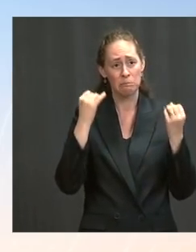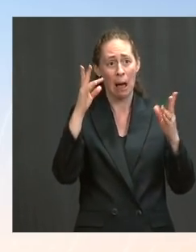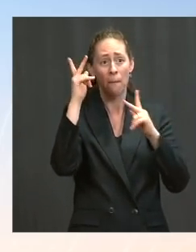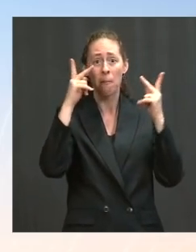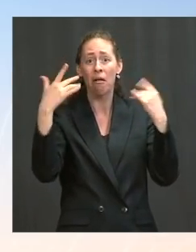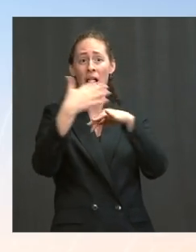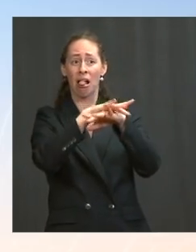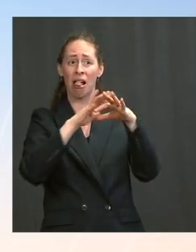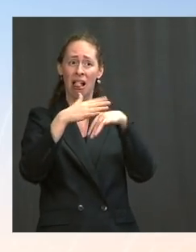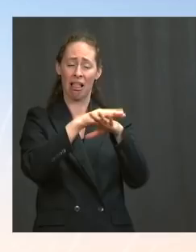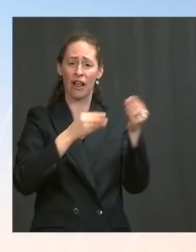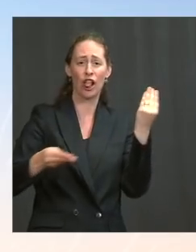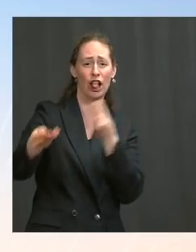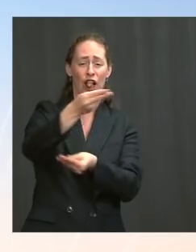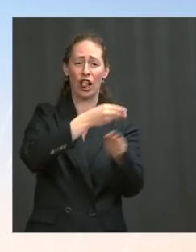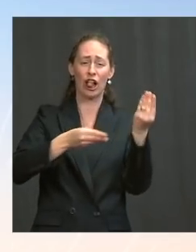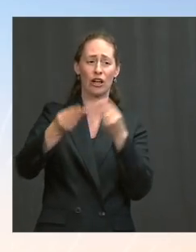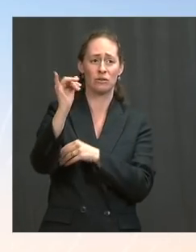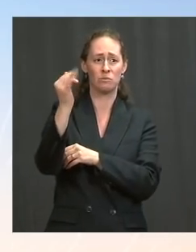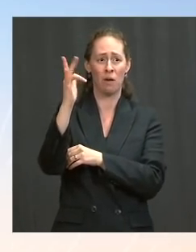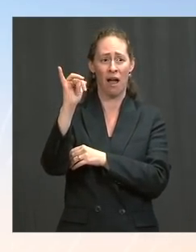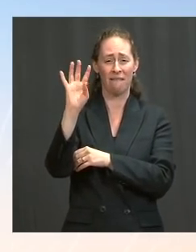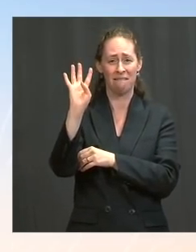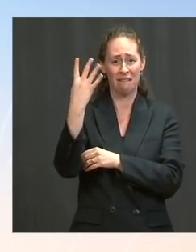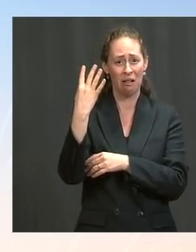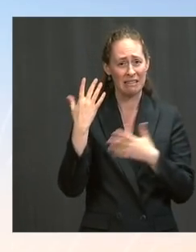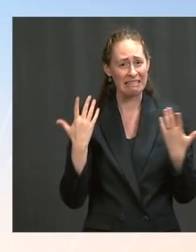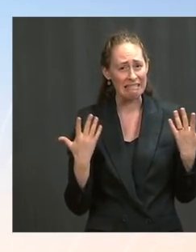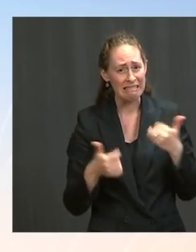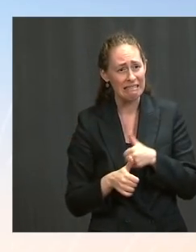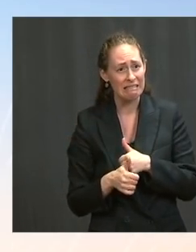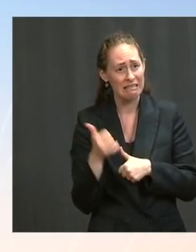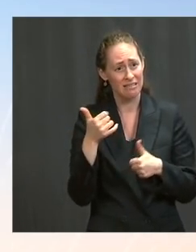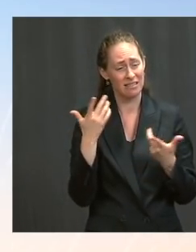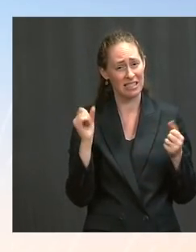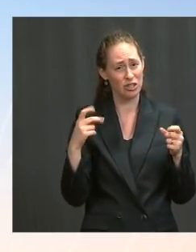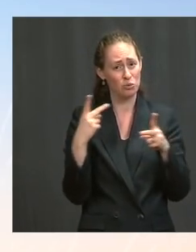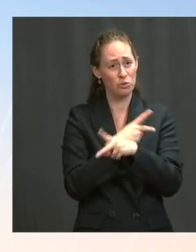Do you -- is there a risk that you could be, in essence, doing exactly what, you know,